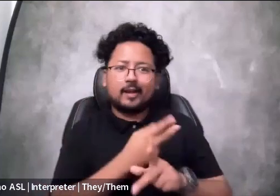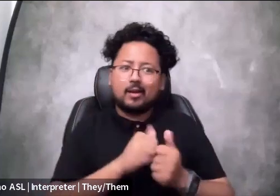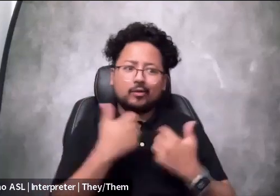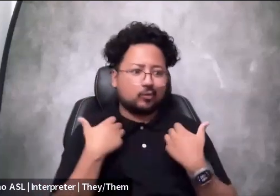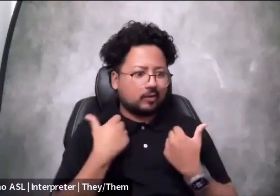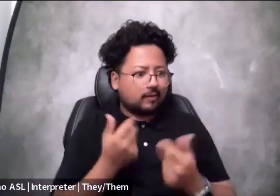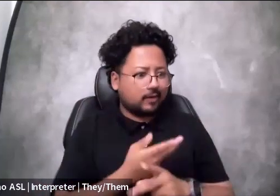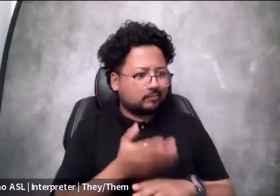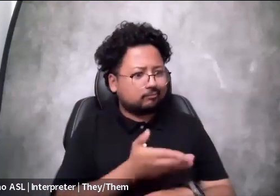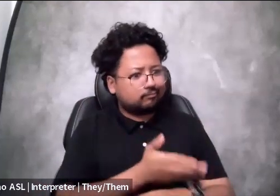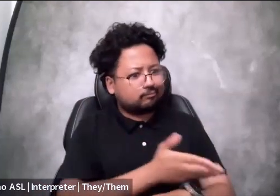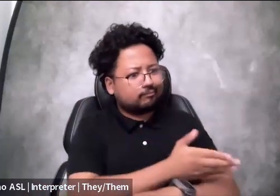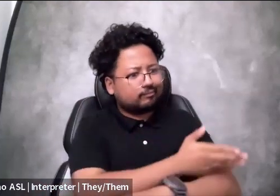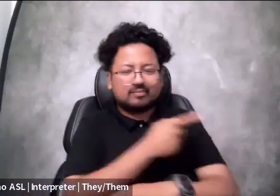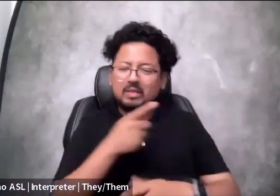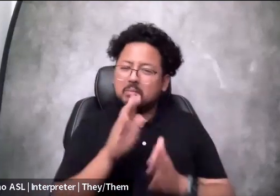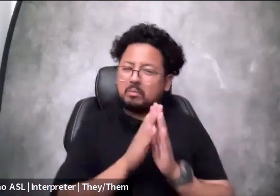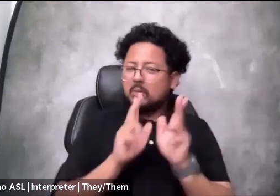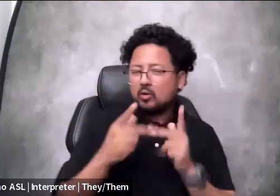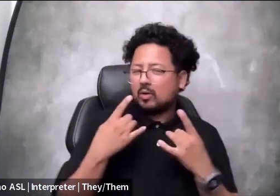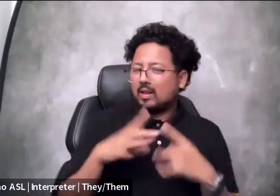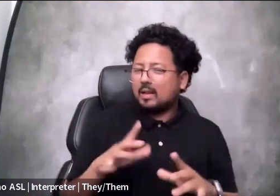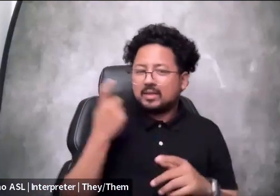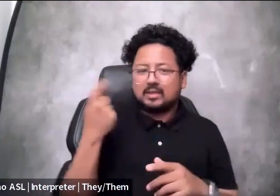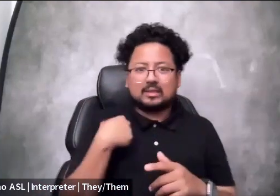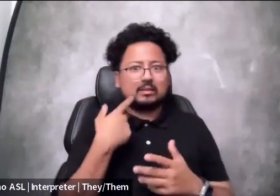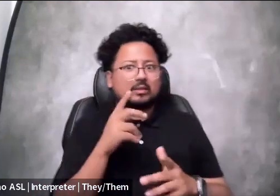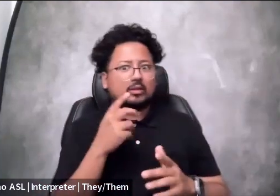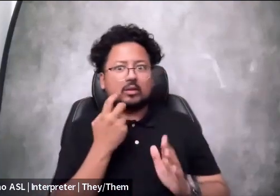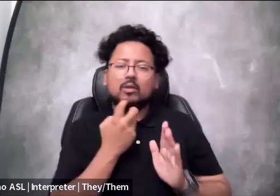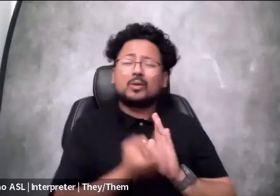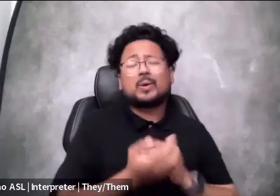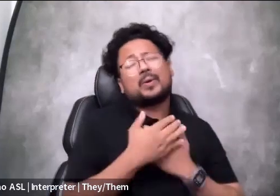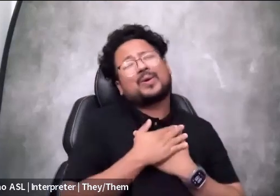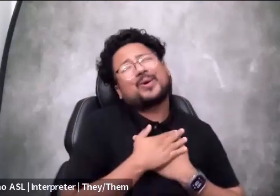And people don't like that book as much. It's a lot harder to read because you don't come out of it going, oh, you come out of it going